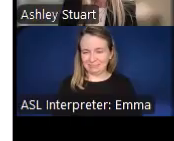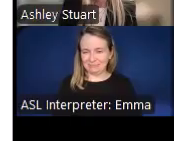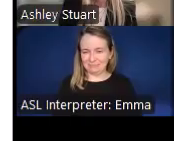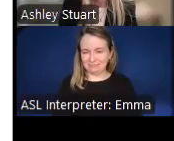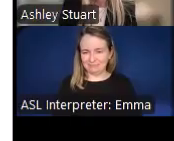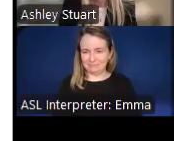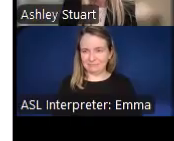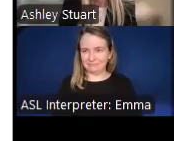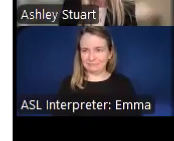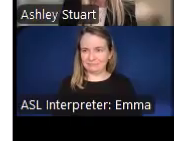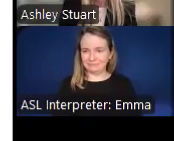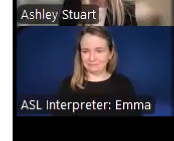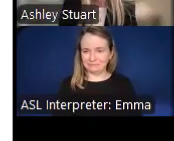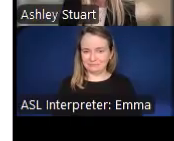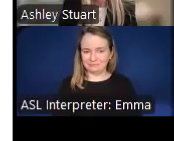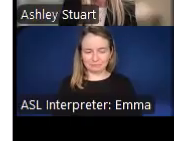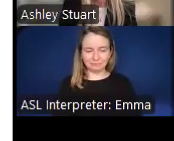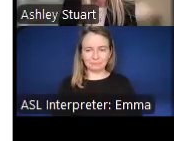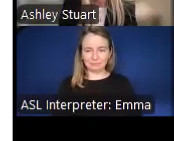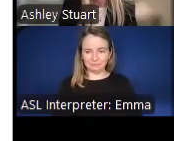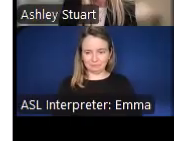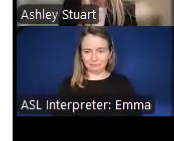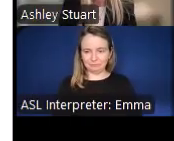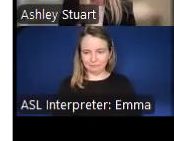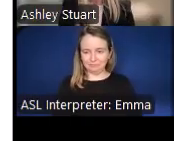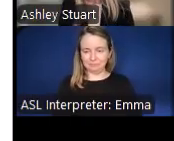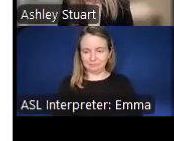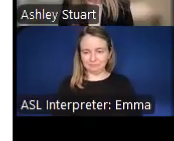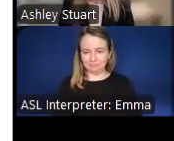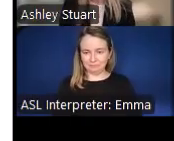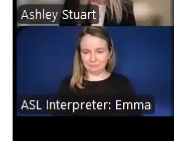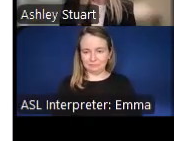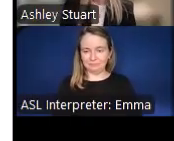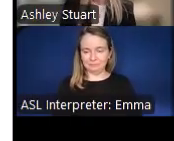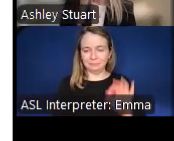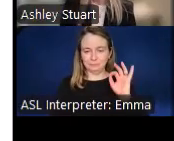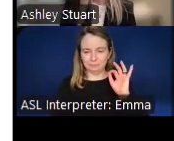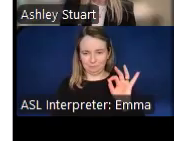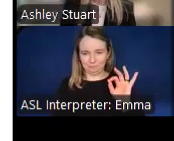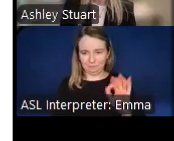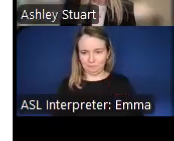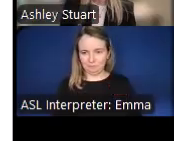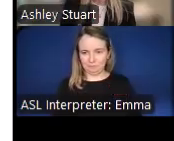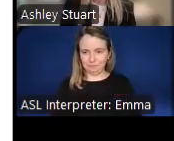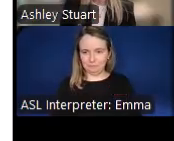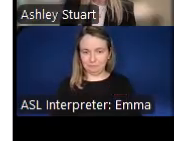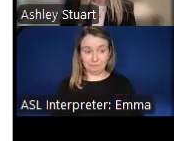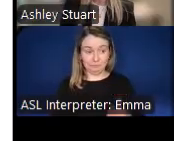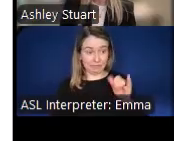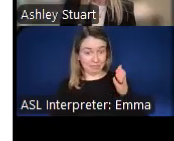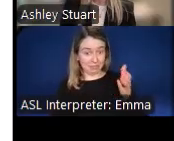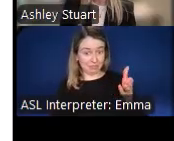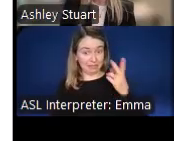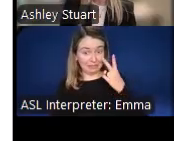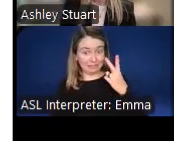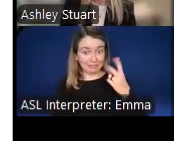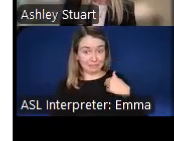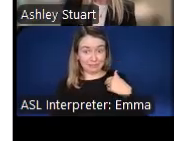I think it is this okay, there we go. Am I still there? You're still here? Yep,